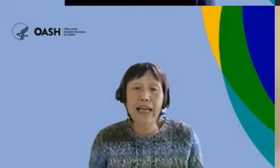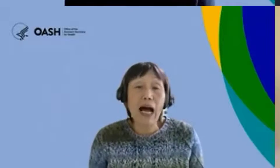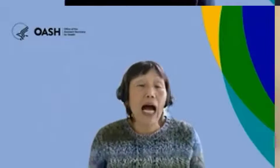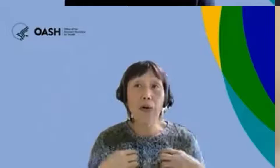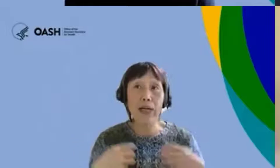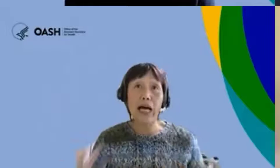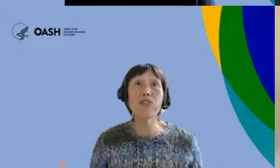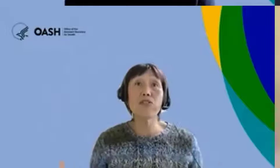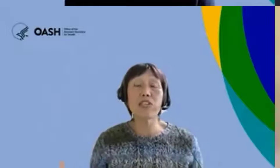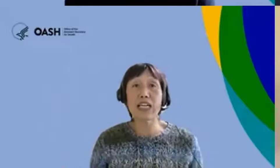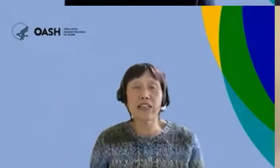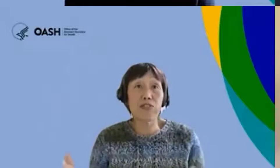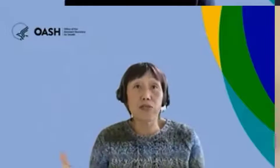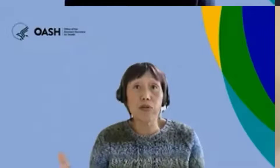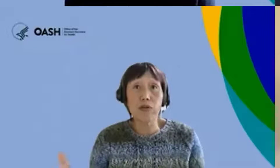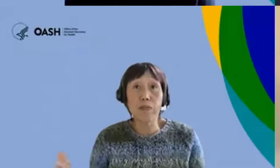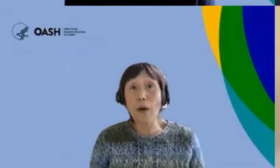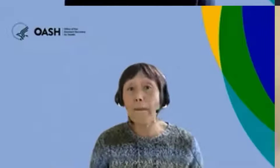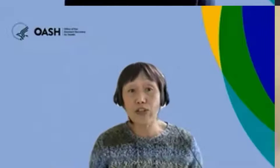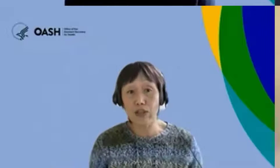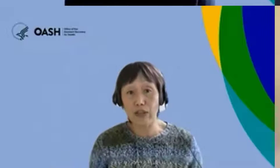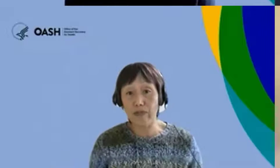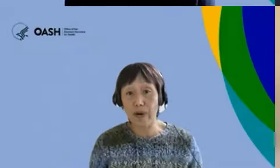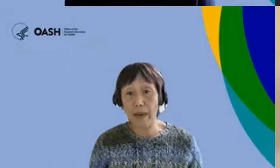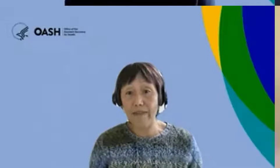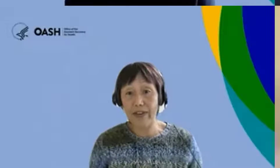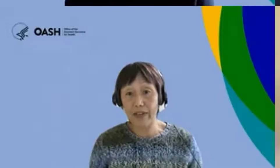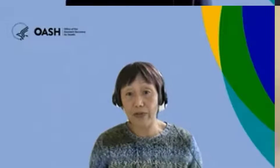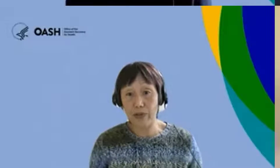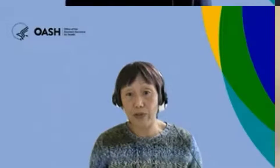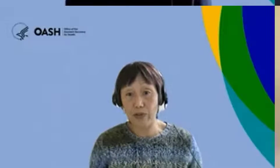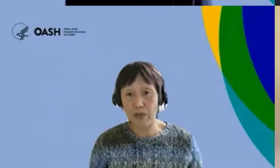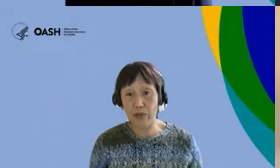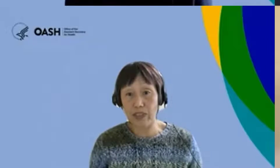and in our society there's no prohibition from having the researchers doing it,